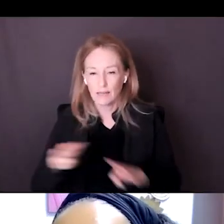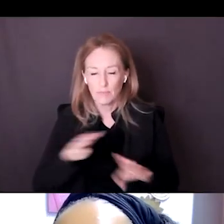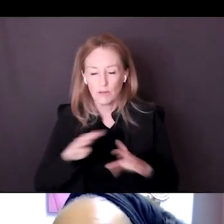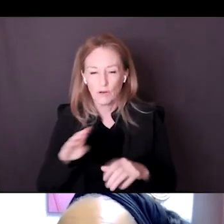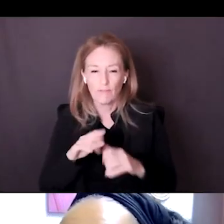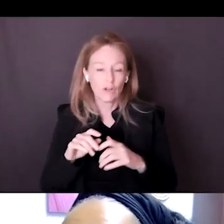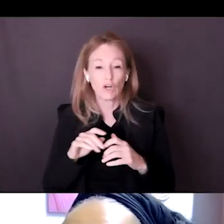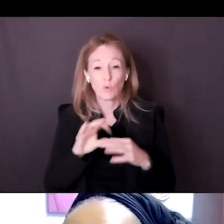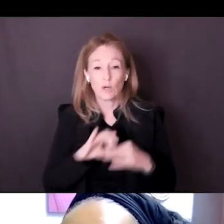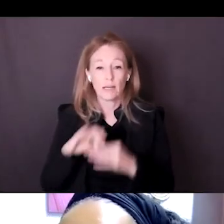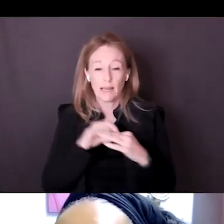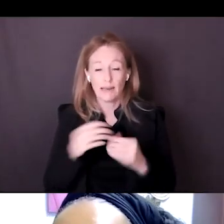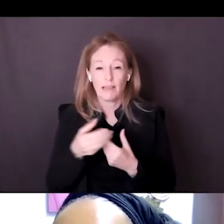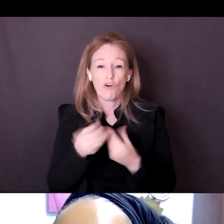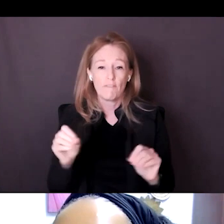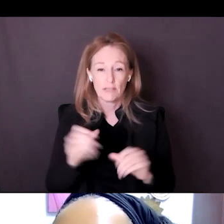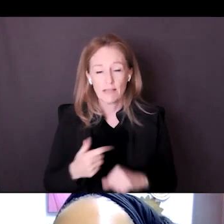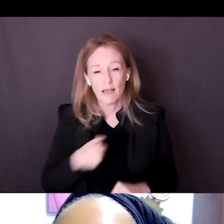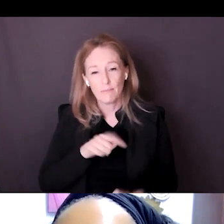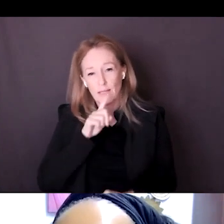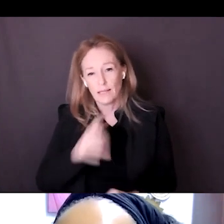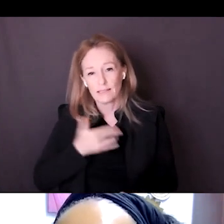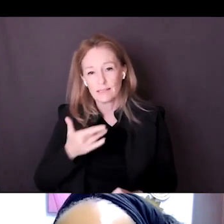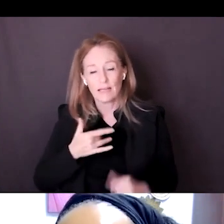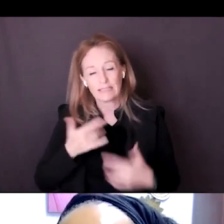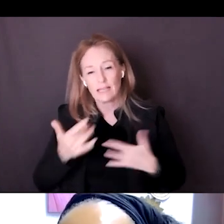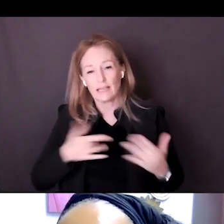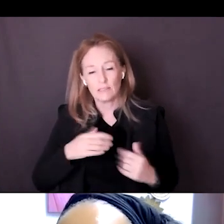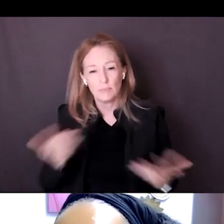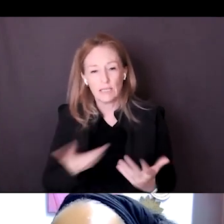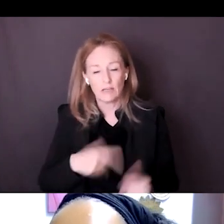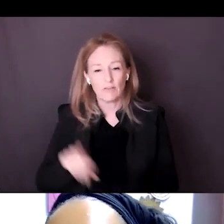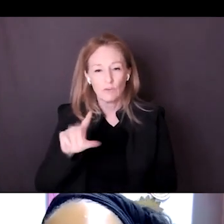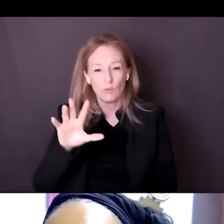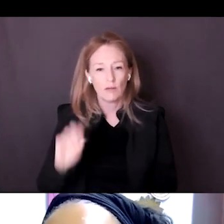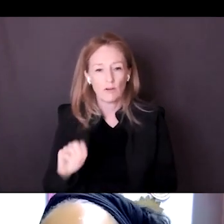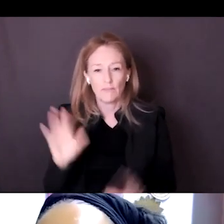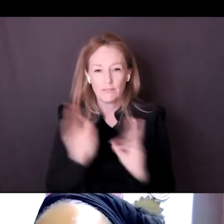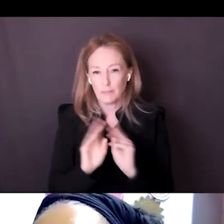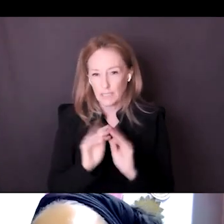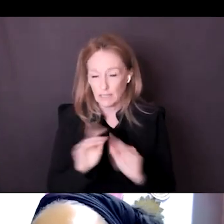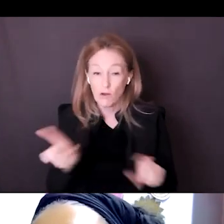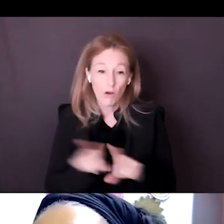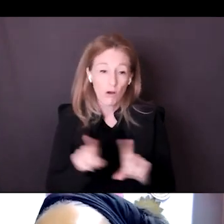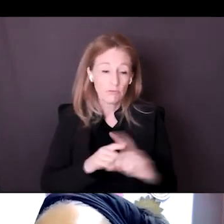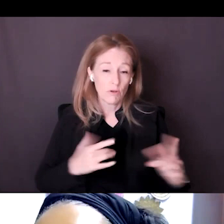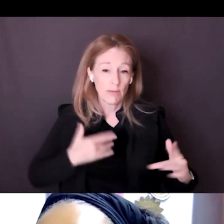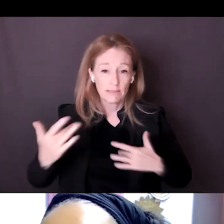I AM EXCITING TO BE HERE FOR THE 150TH EPISODE AND I GOT TO FOLLOW